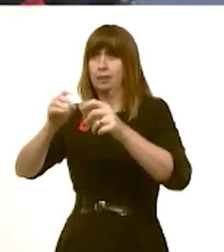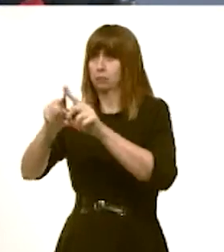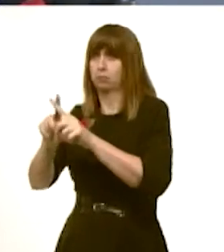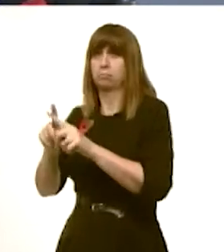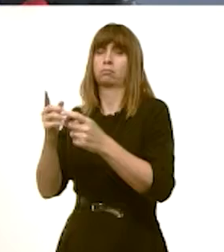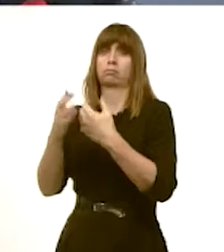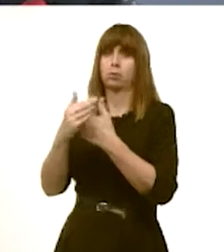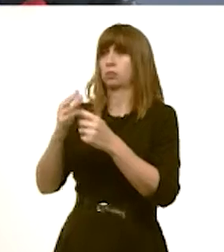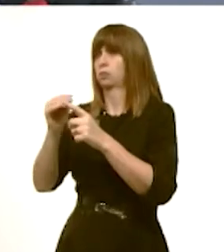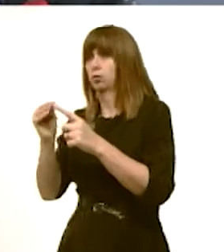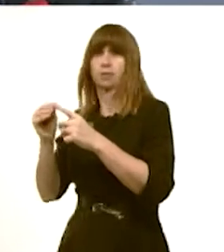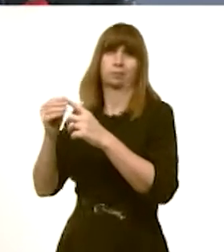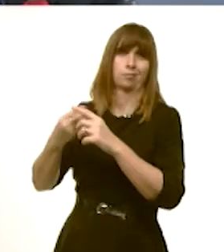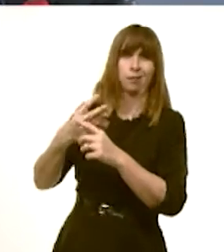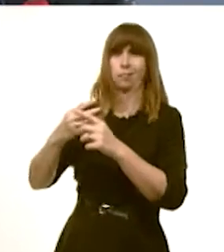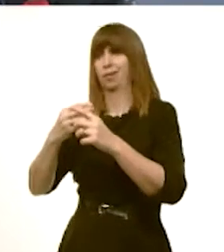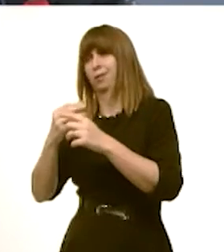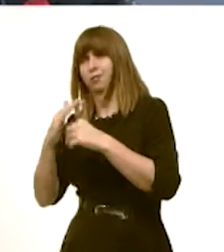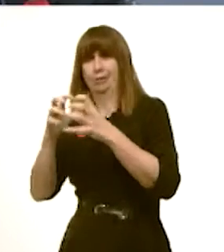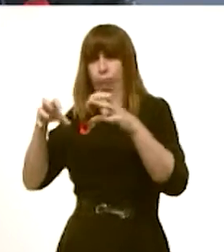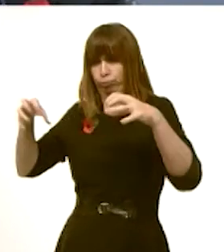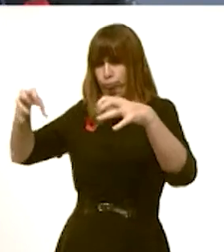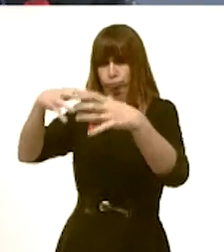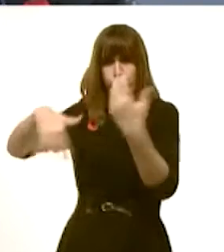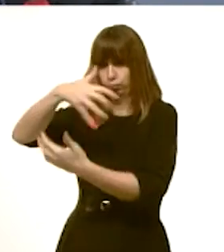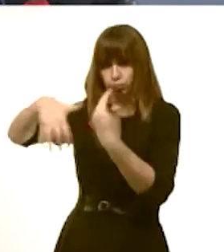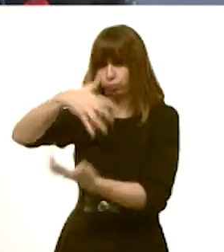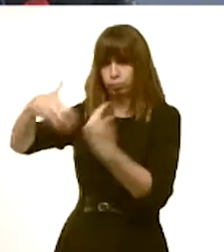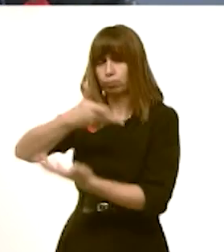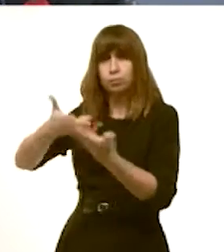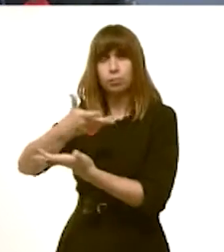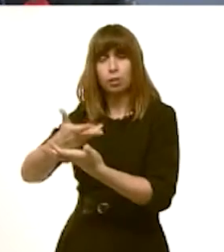Given that procurement responsibilities are within your Governmentís remitóand I accept